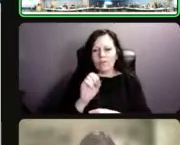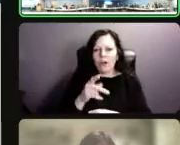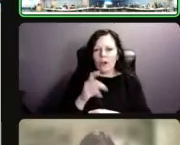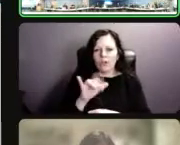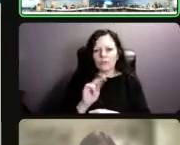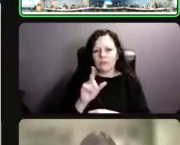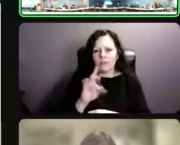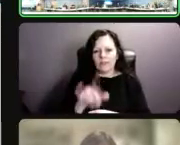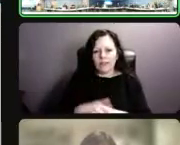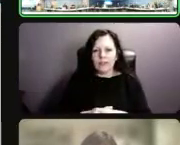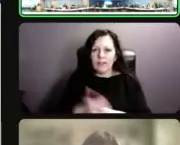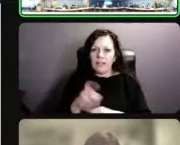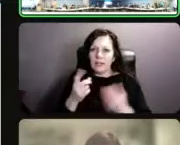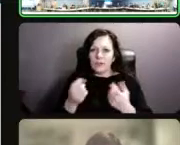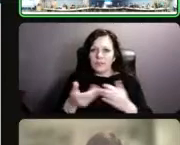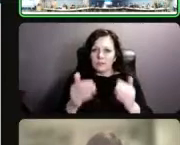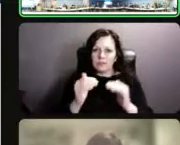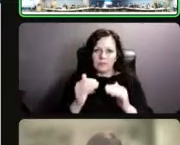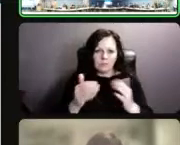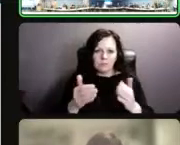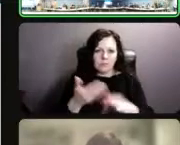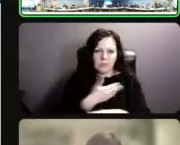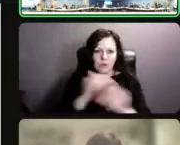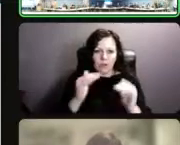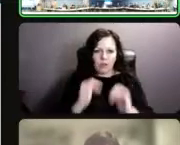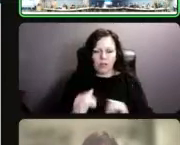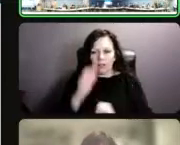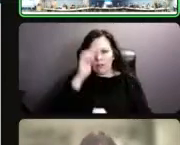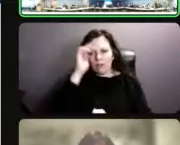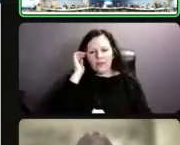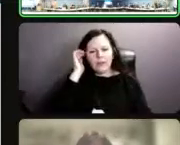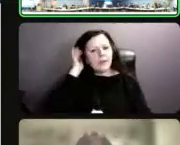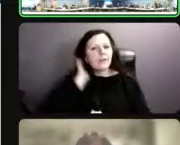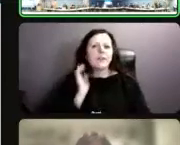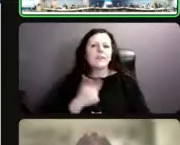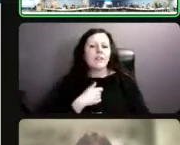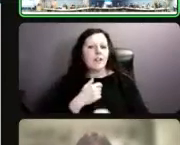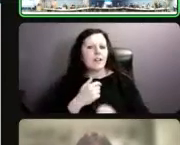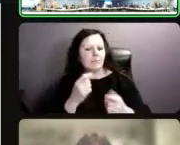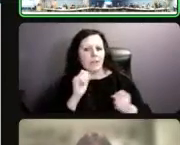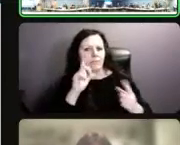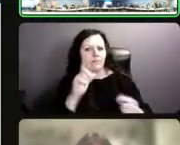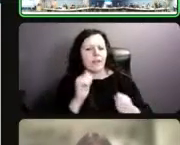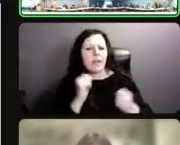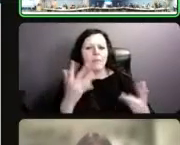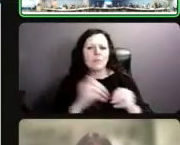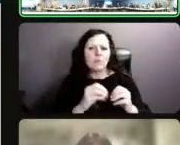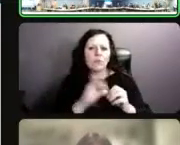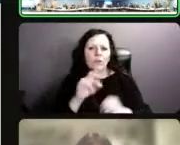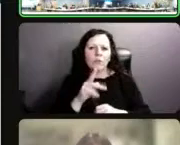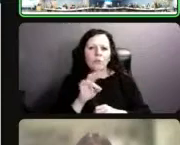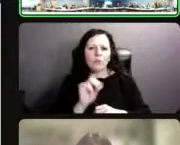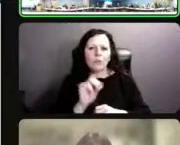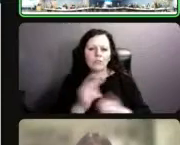BODIES ANY QUESTIONS OR CONCERNS REGARDING BUDGET